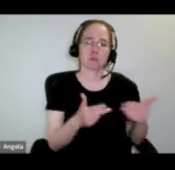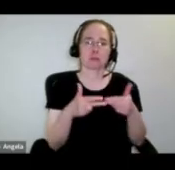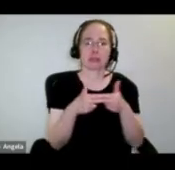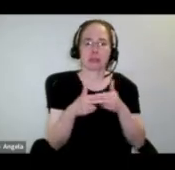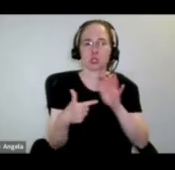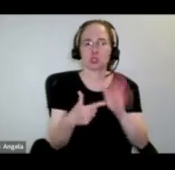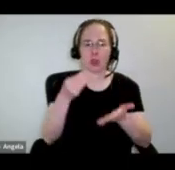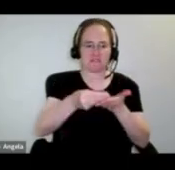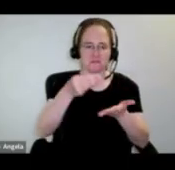David Watkins: Next slide, please.